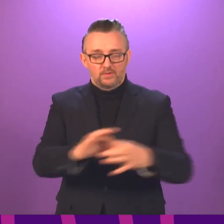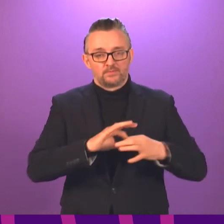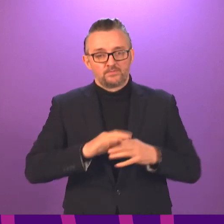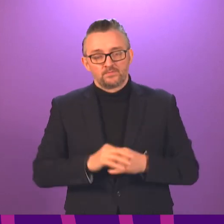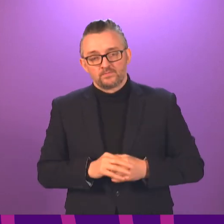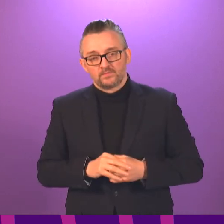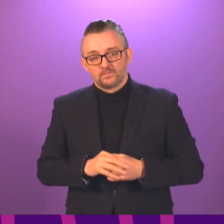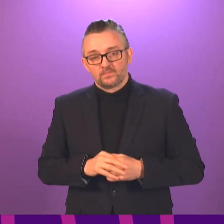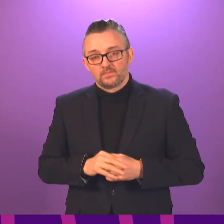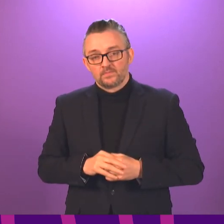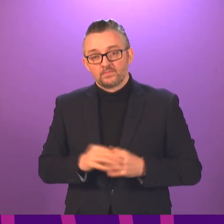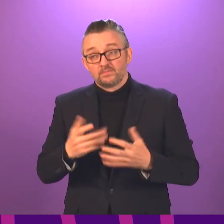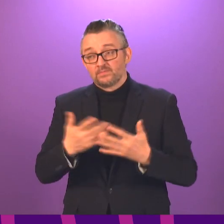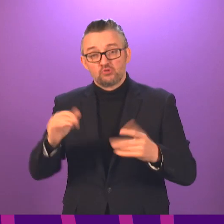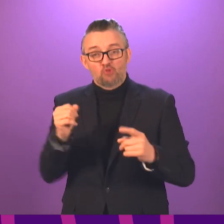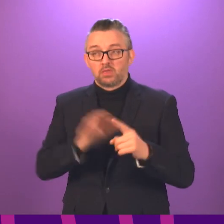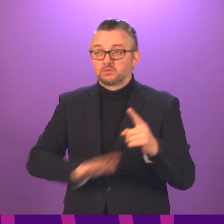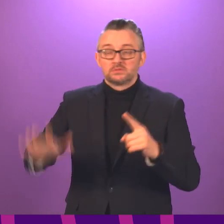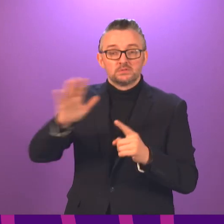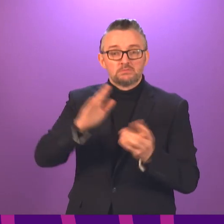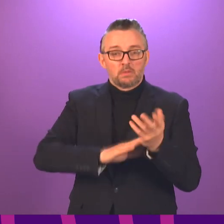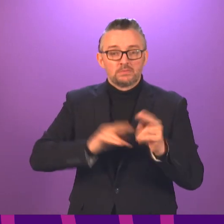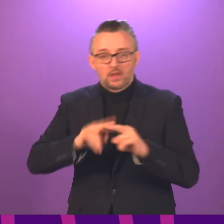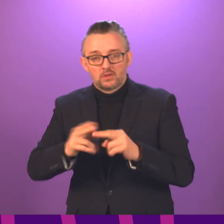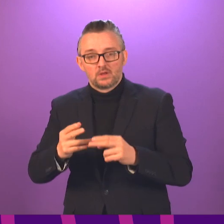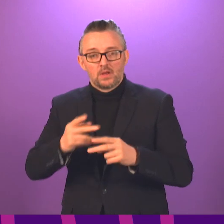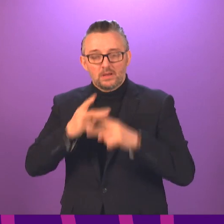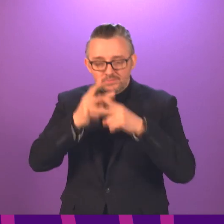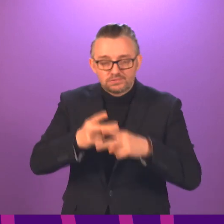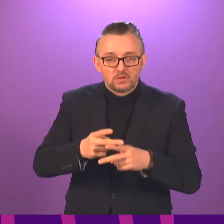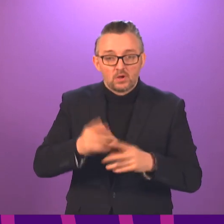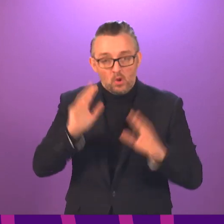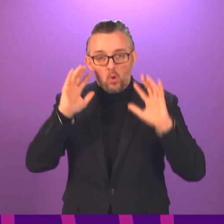Parents throughout the country are worried about their children’s education and mental